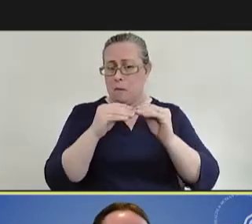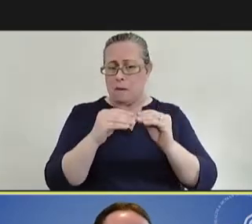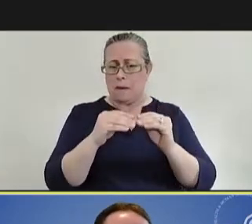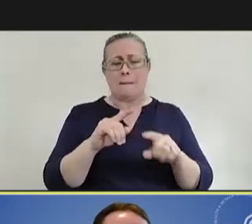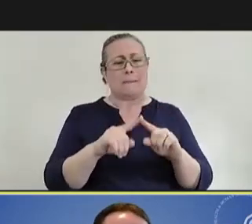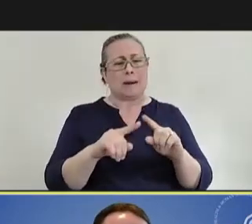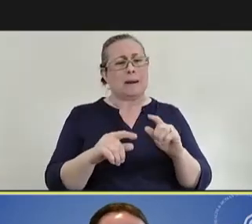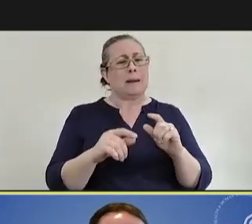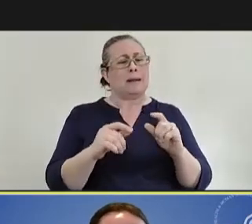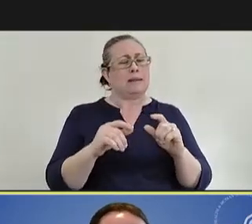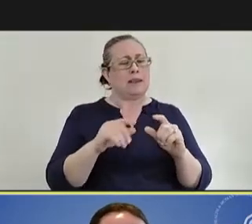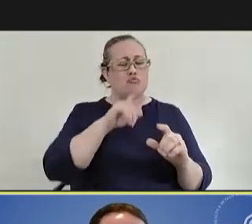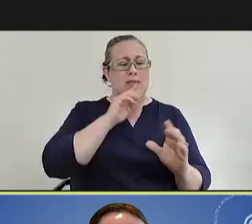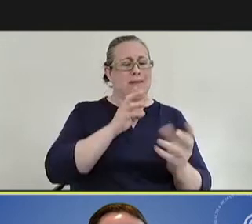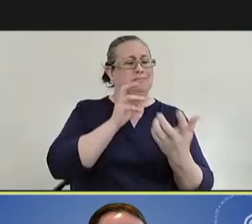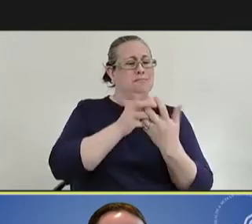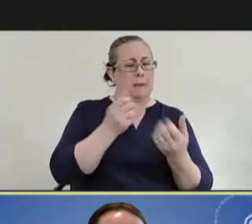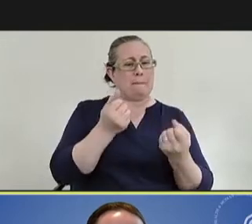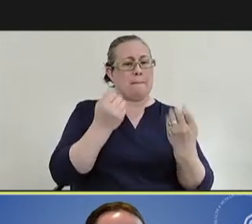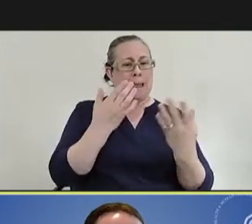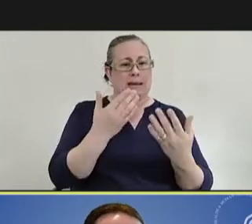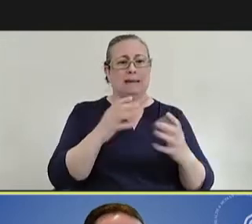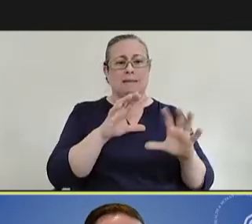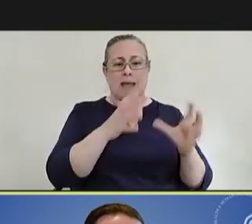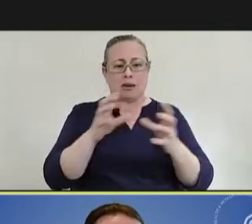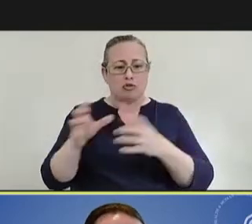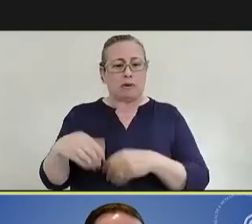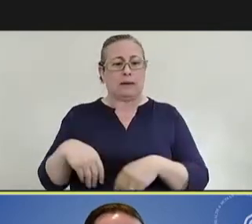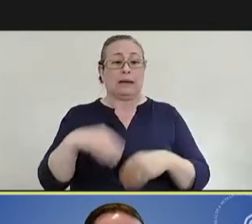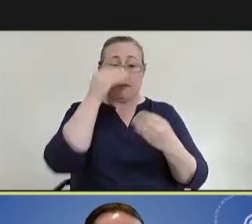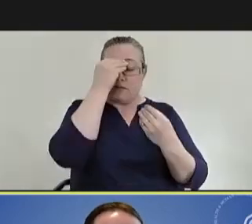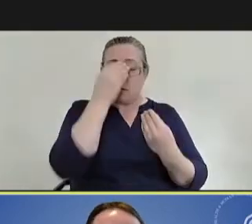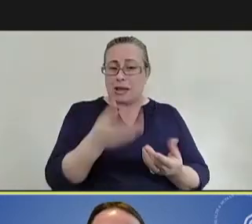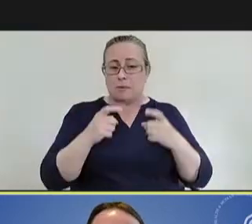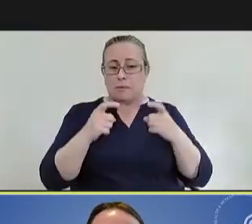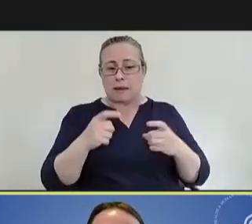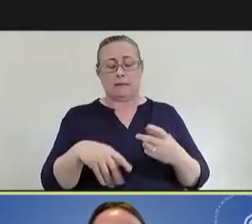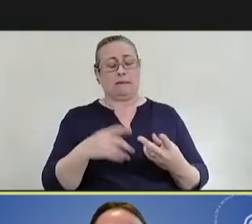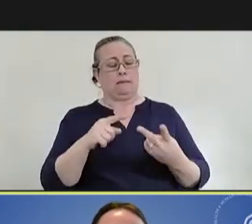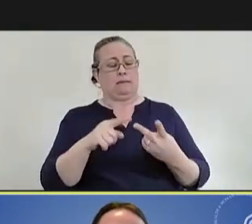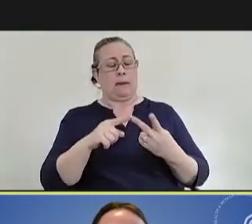of categories around information management, a lot of biology and fundamental research,